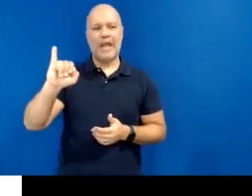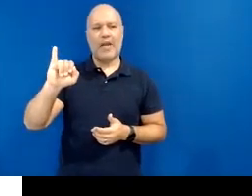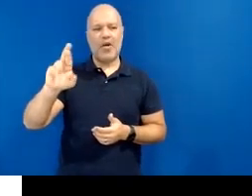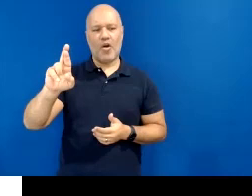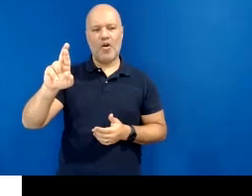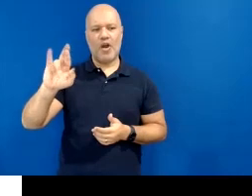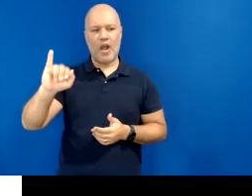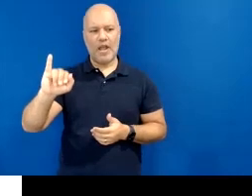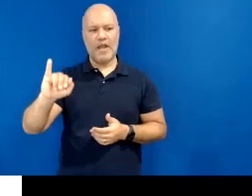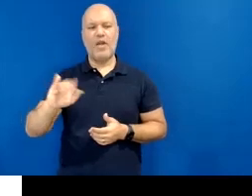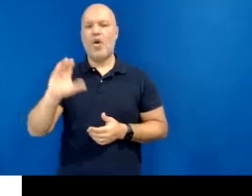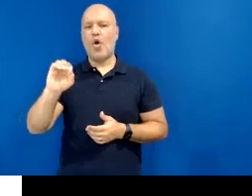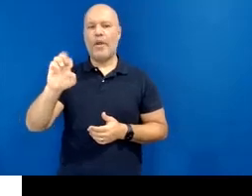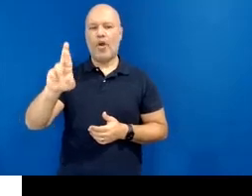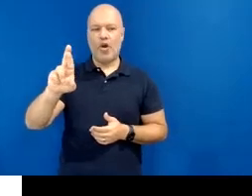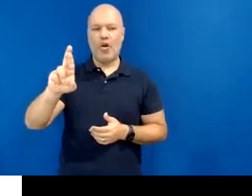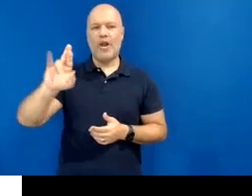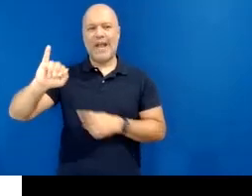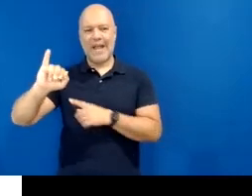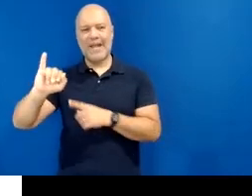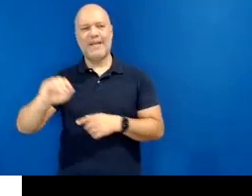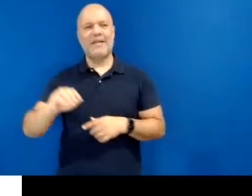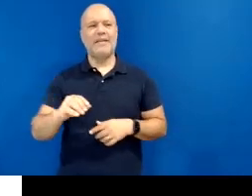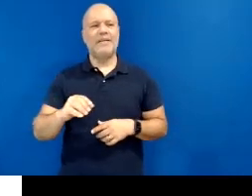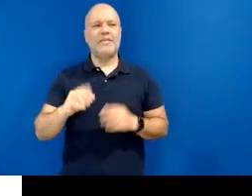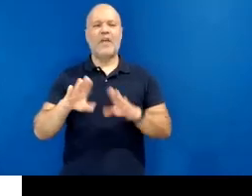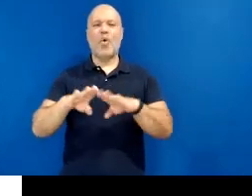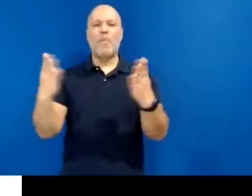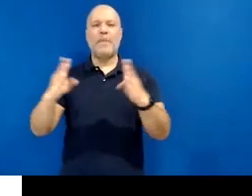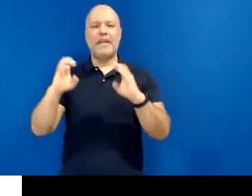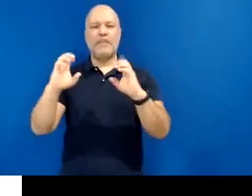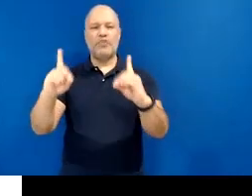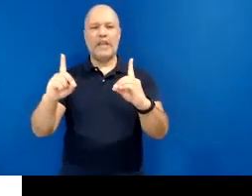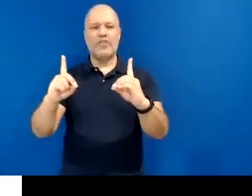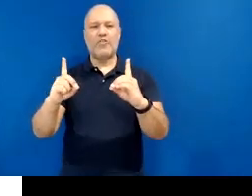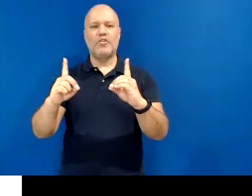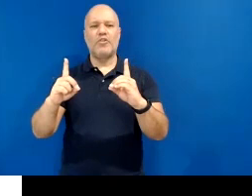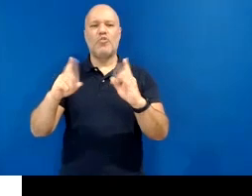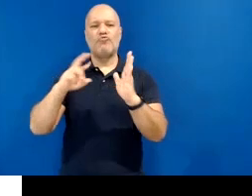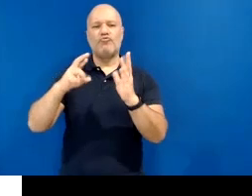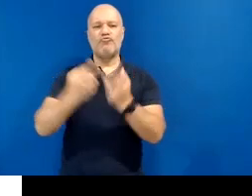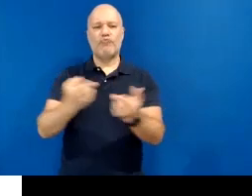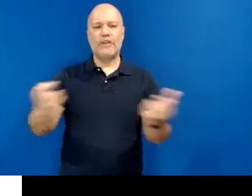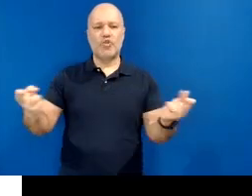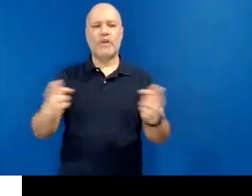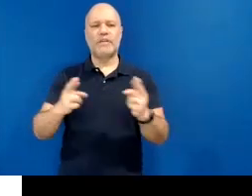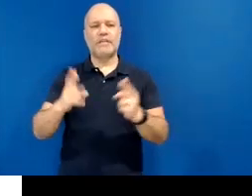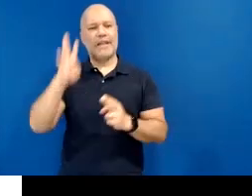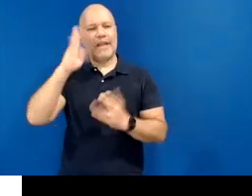OER is the our Open Educational Resource Initiative. It includes the idea of inclusive,